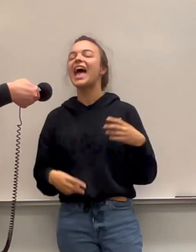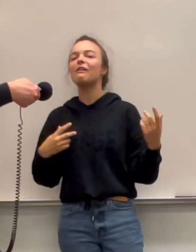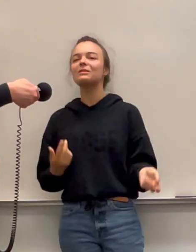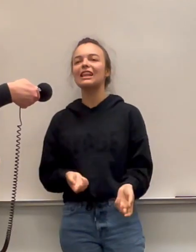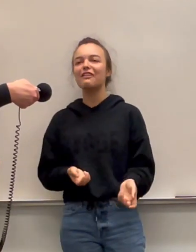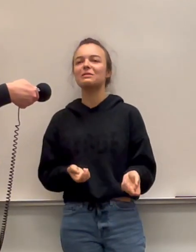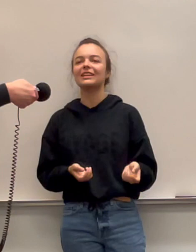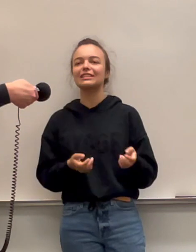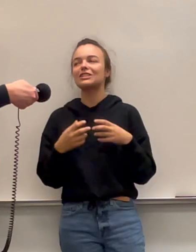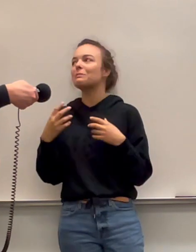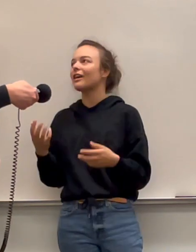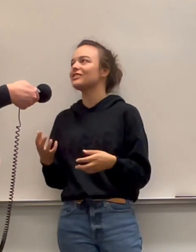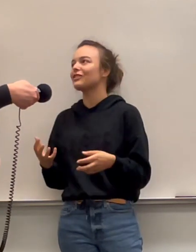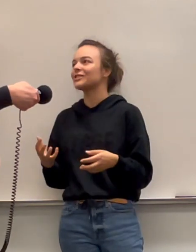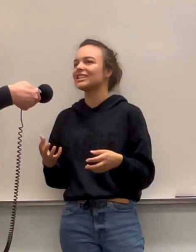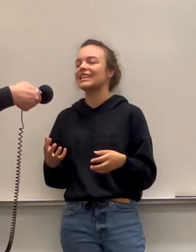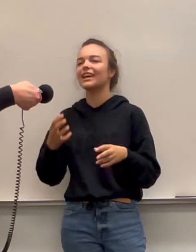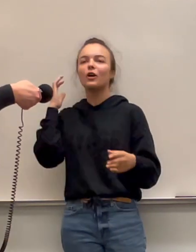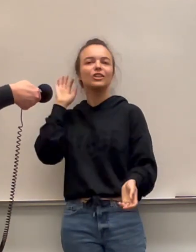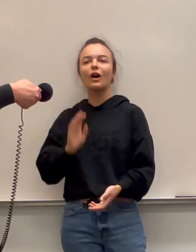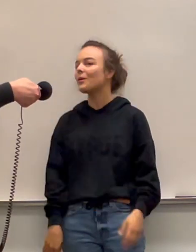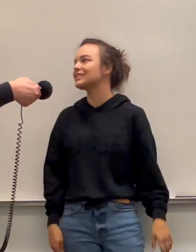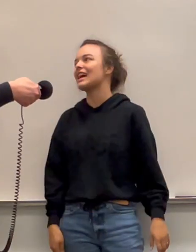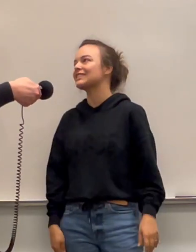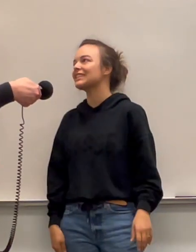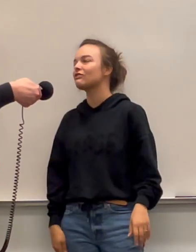and we were laughing because it's just a part of Deaf culture is like you're always last to leave